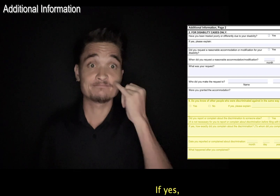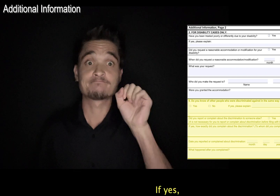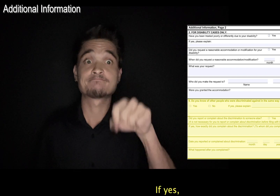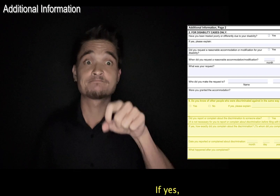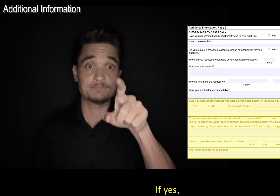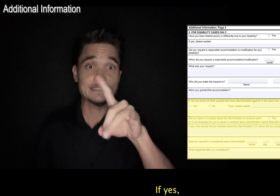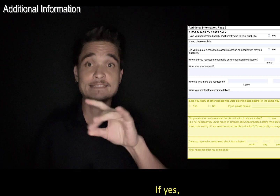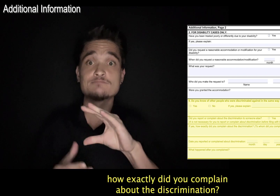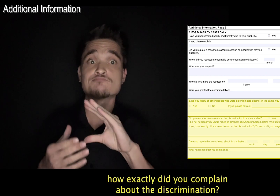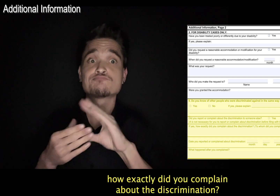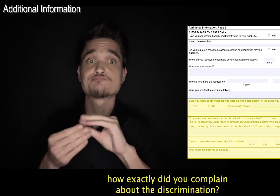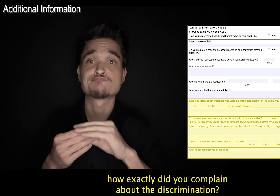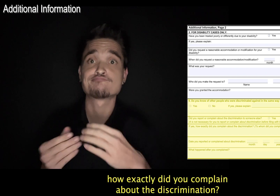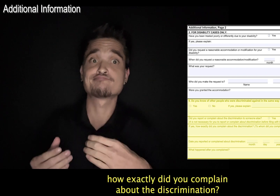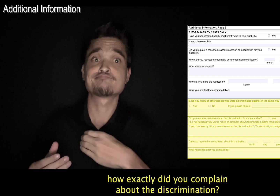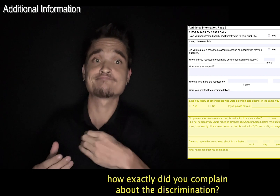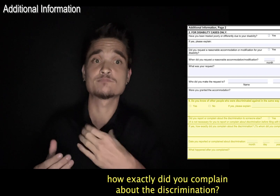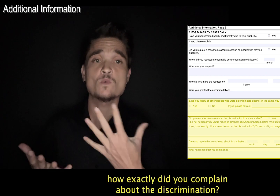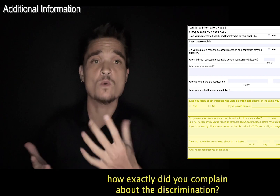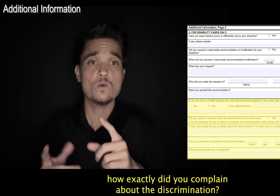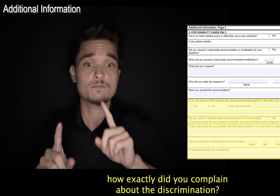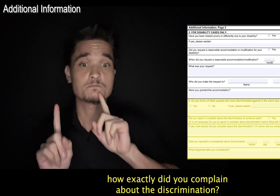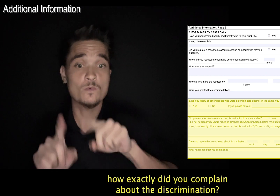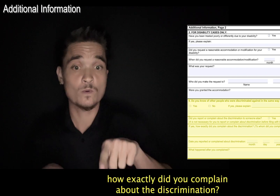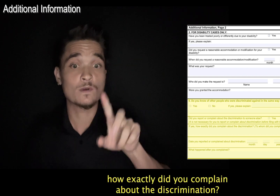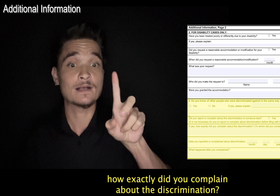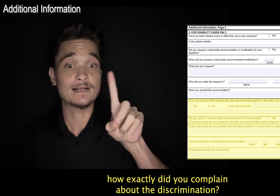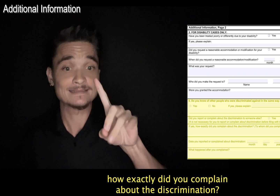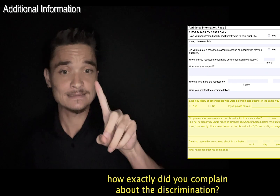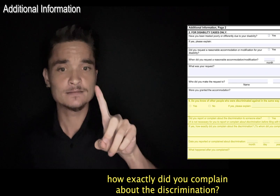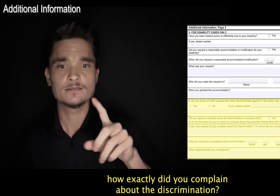If yes, how exactly did you complain about the discrimination?